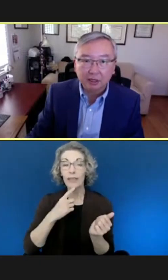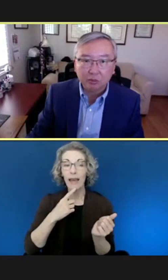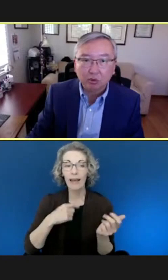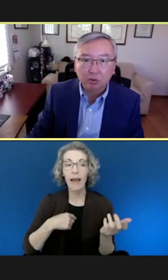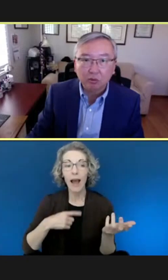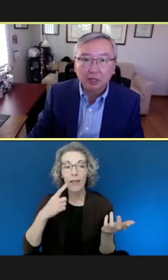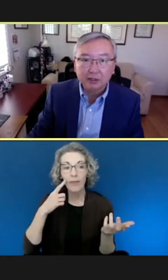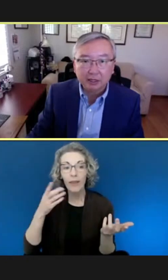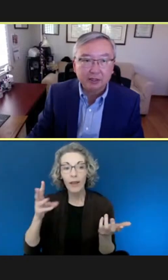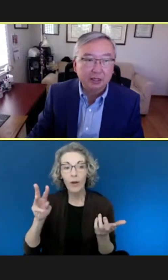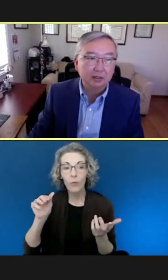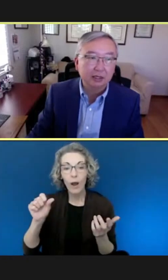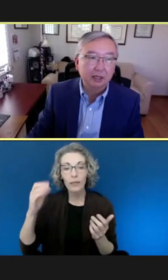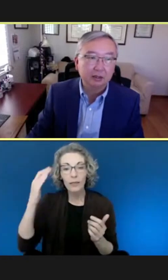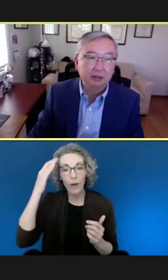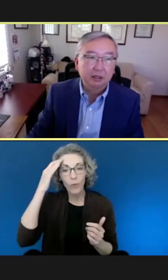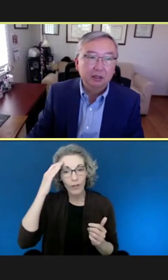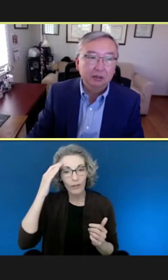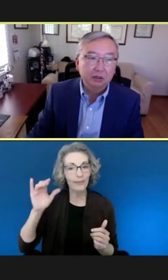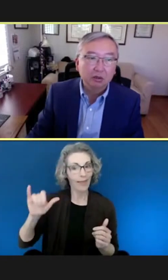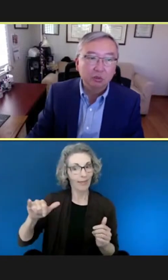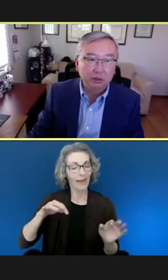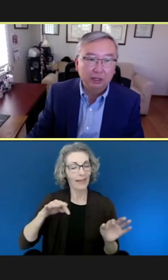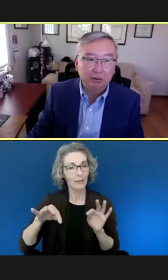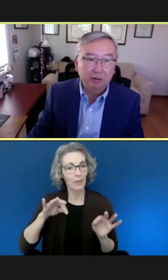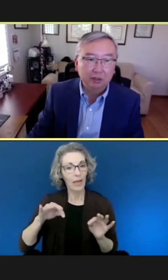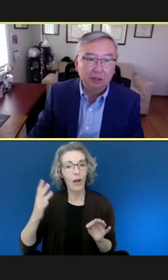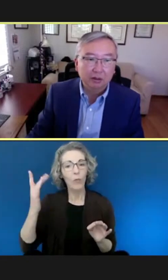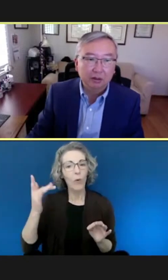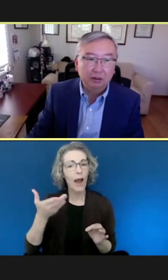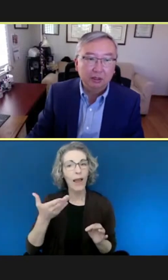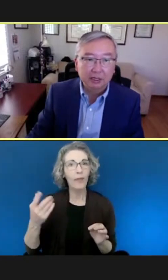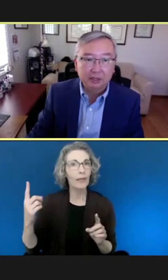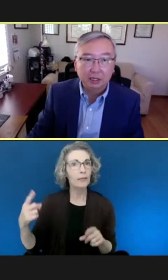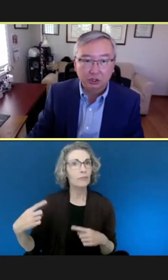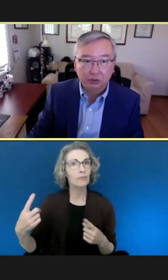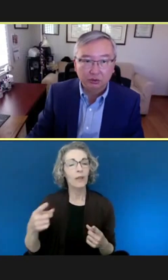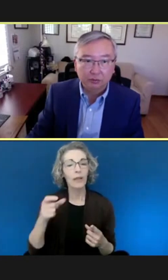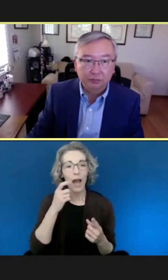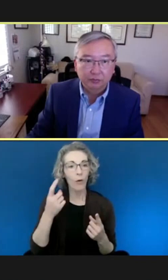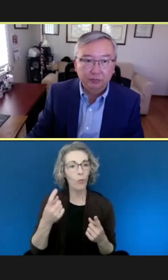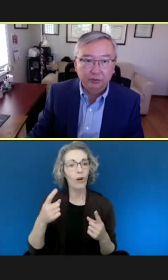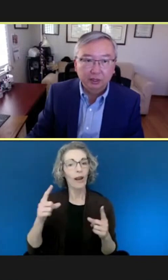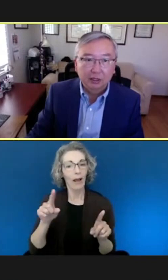explained why things had not worked out as they should.